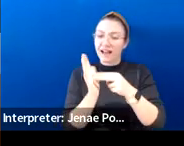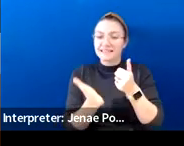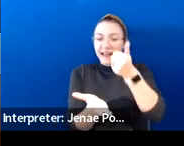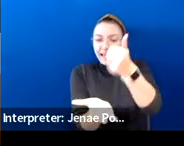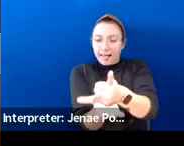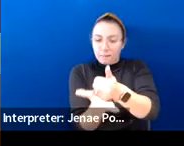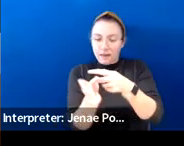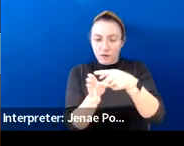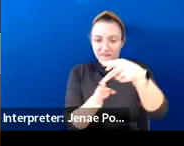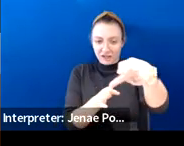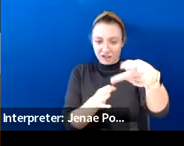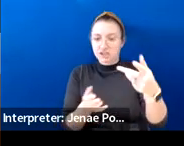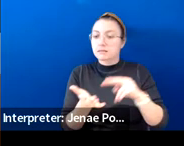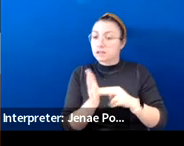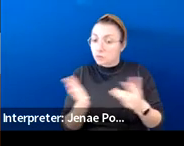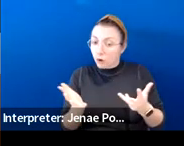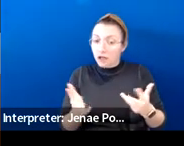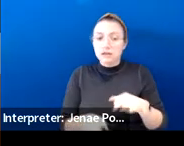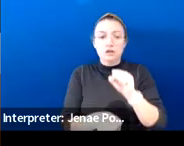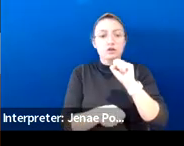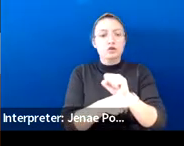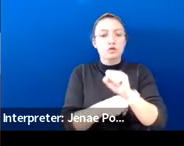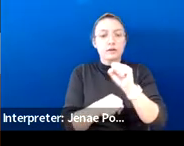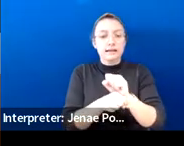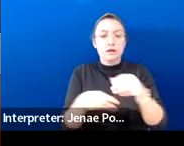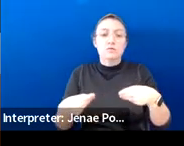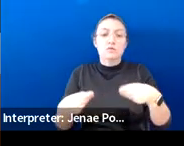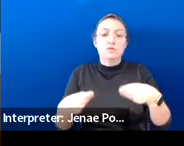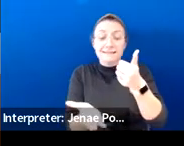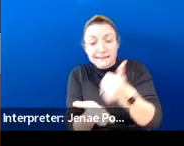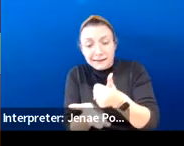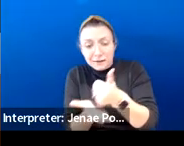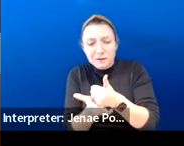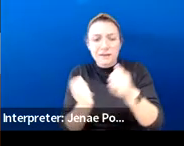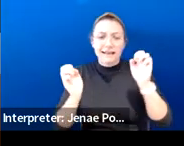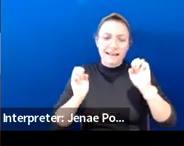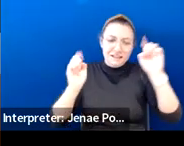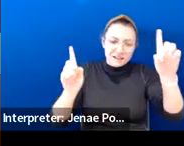As a career that provides health and education services to individuals and groups.